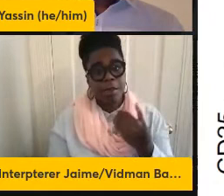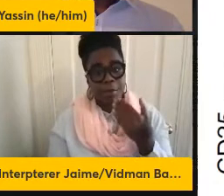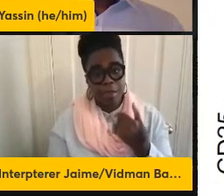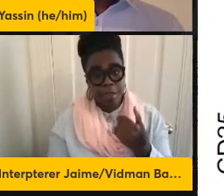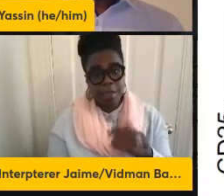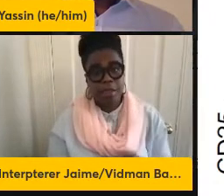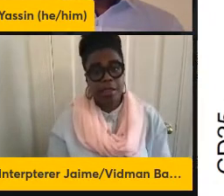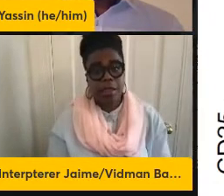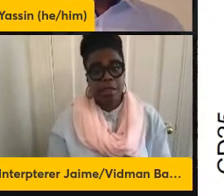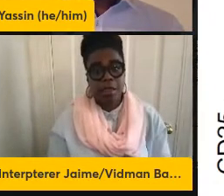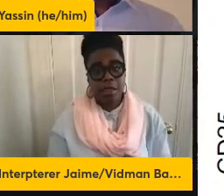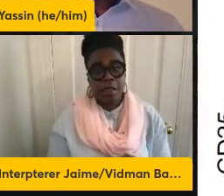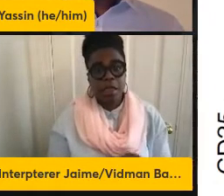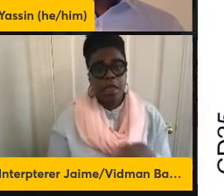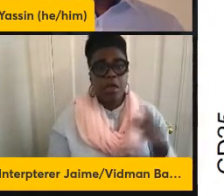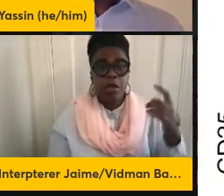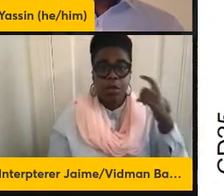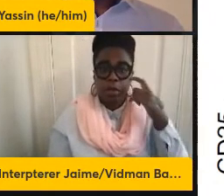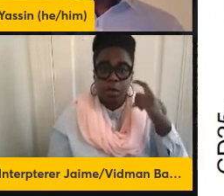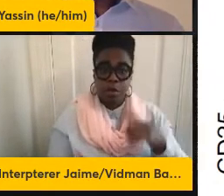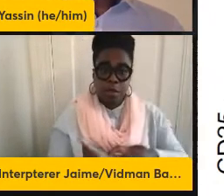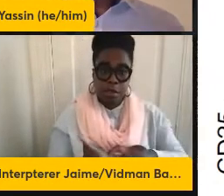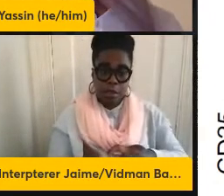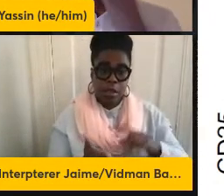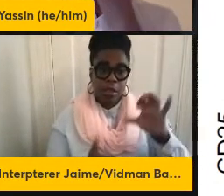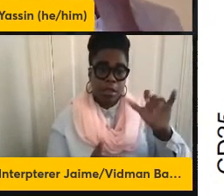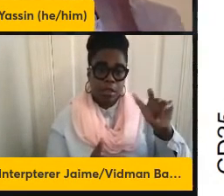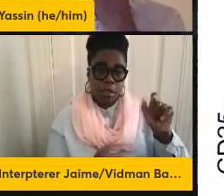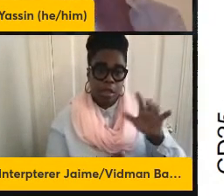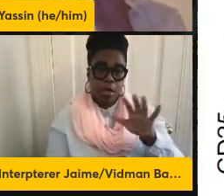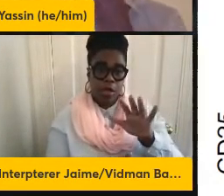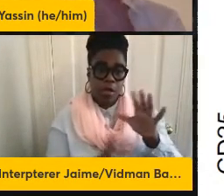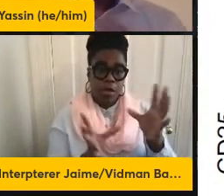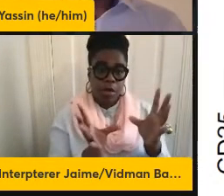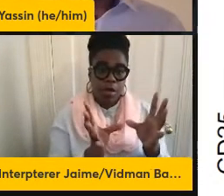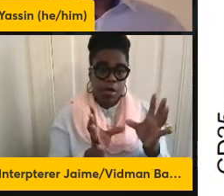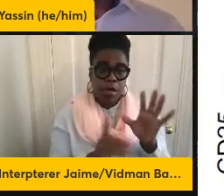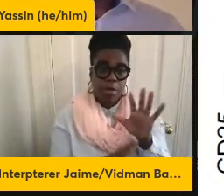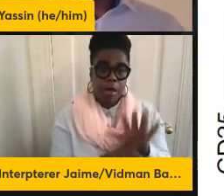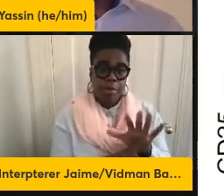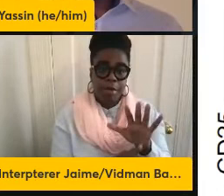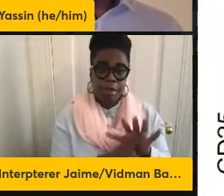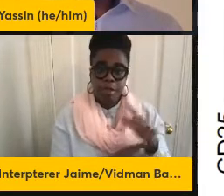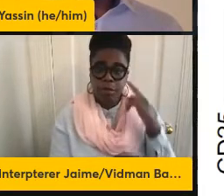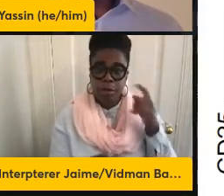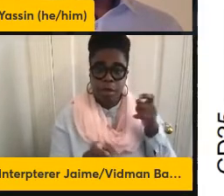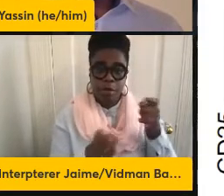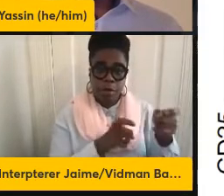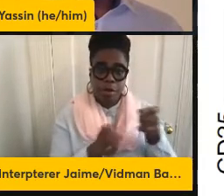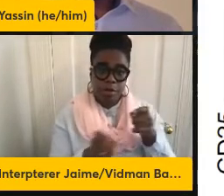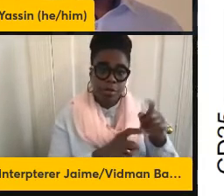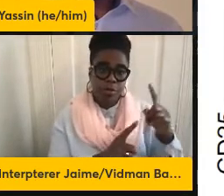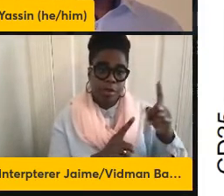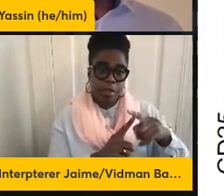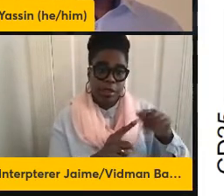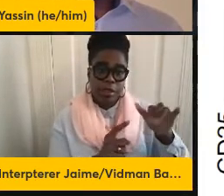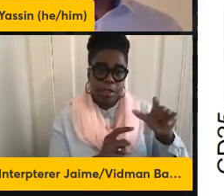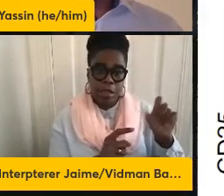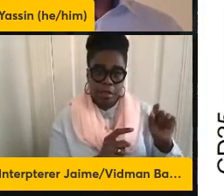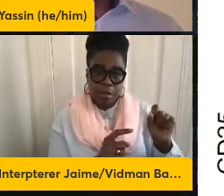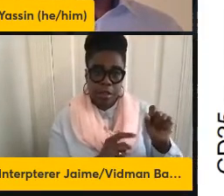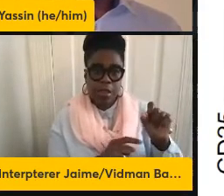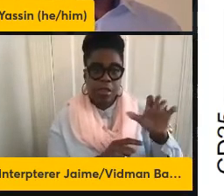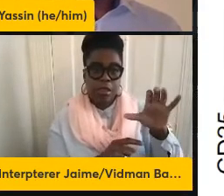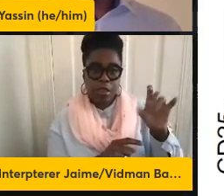found this cell population while we were looking at regulatory T cells, so we looked at we were looking at CD for positive CD 25